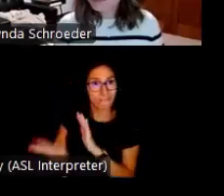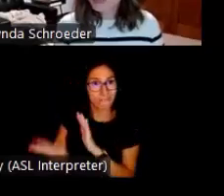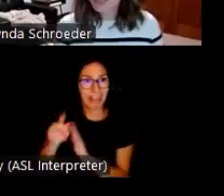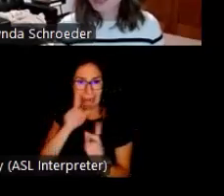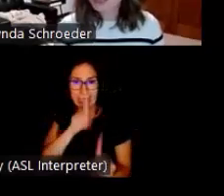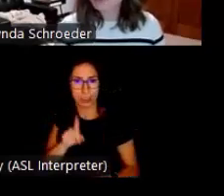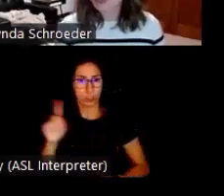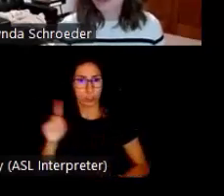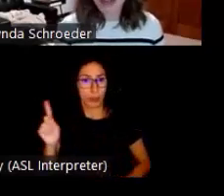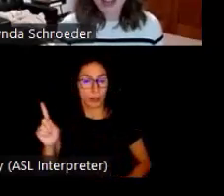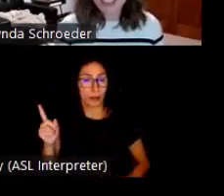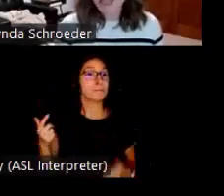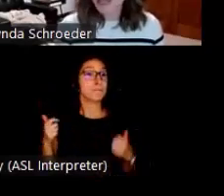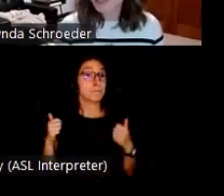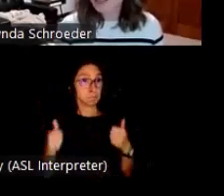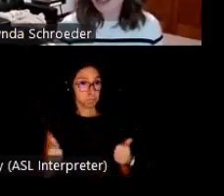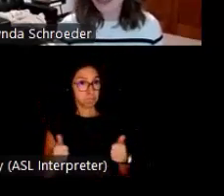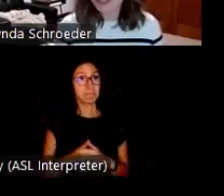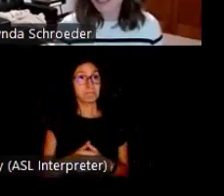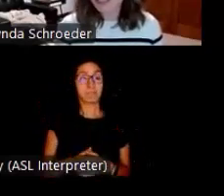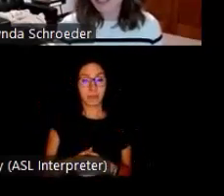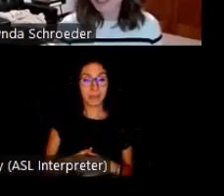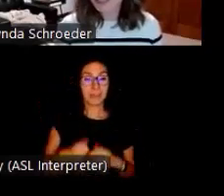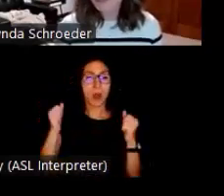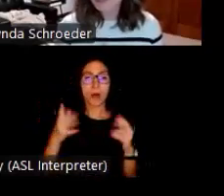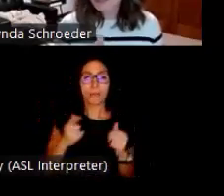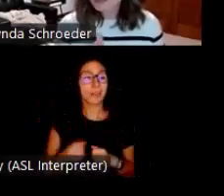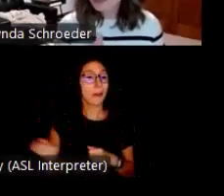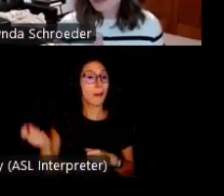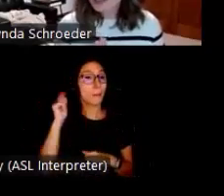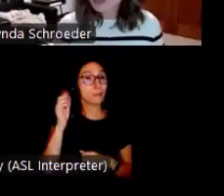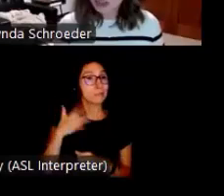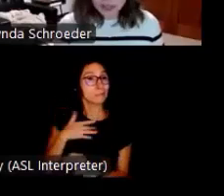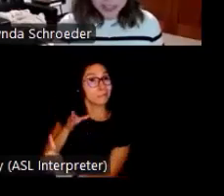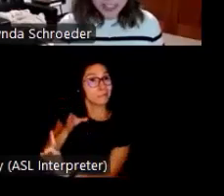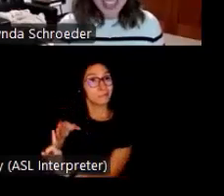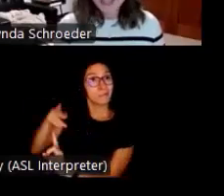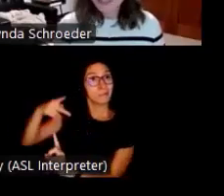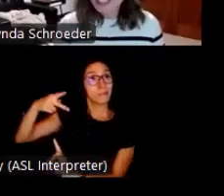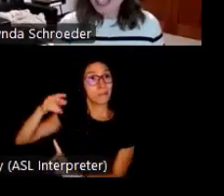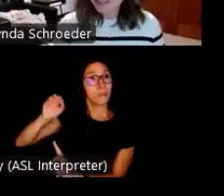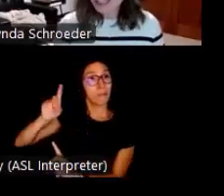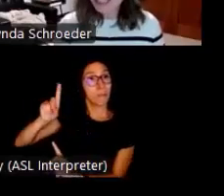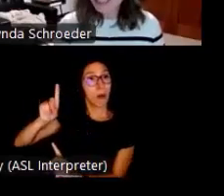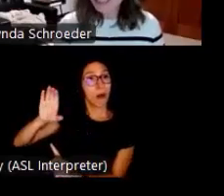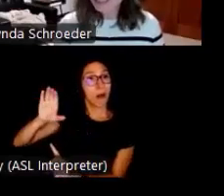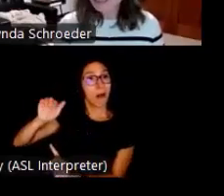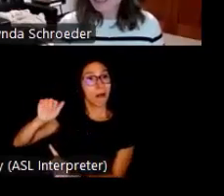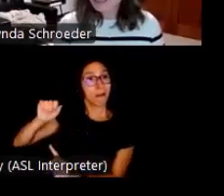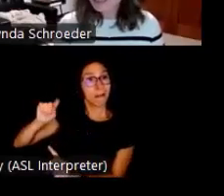Others have shared podcasts, newsletters, journals again, and databases.